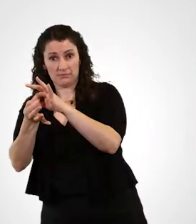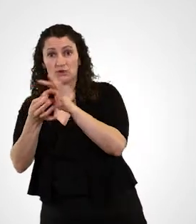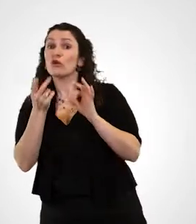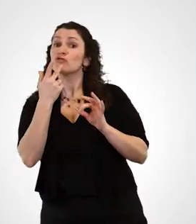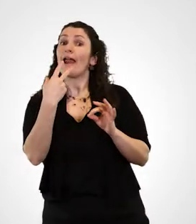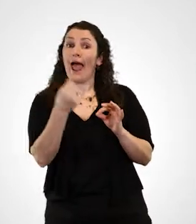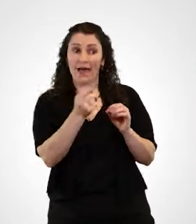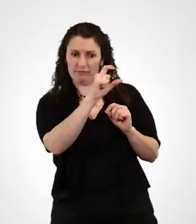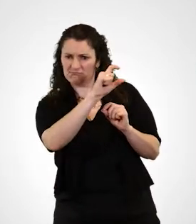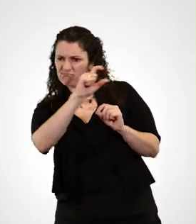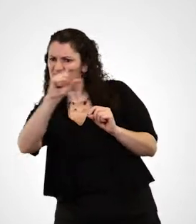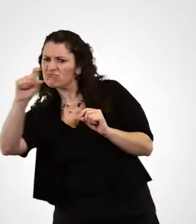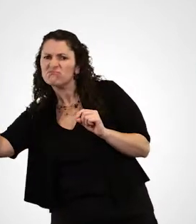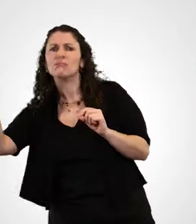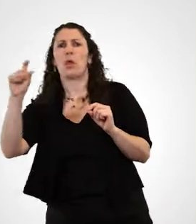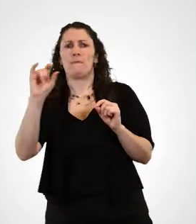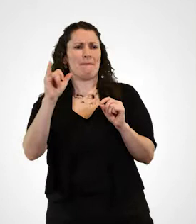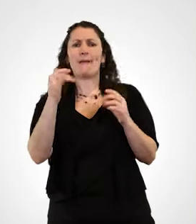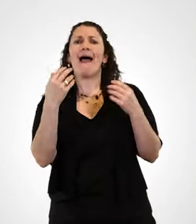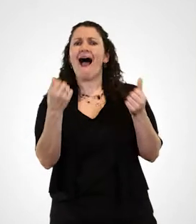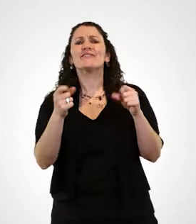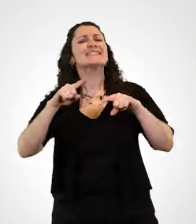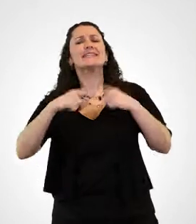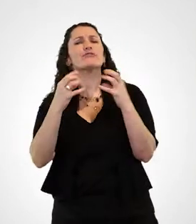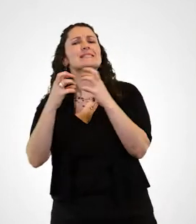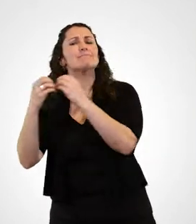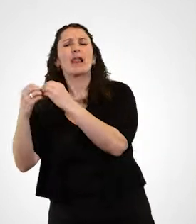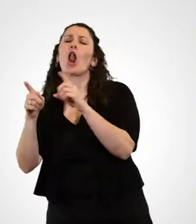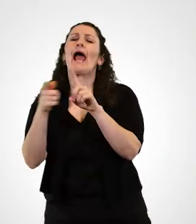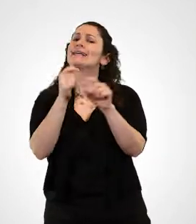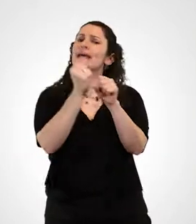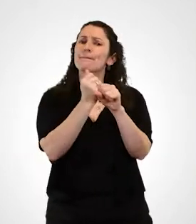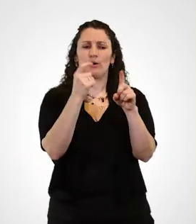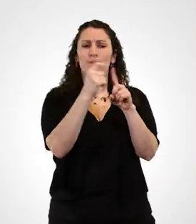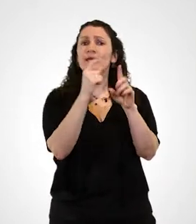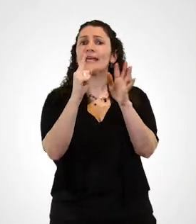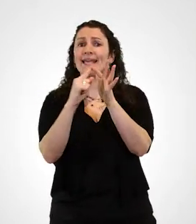that has special spellings where there's not a one-to-one correspondence between the letter and the sound in the word,